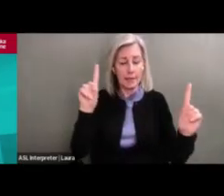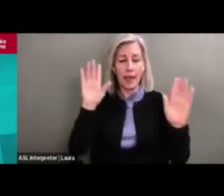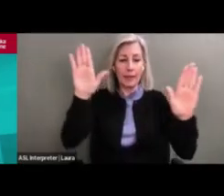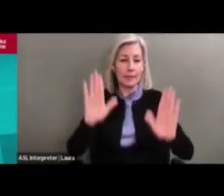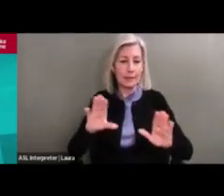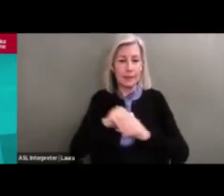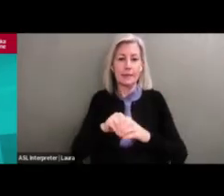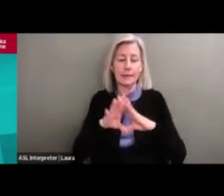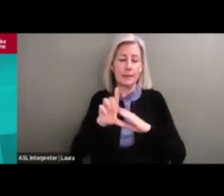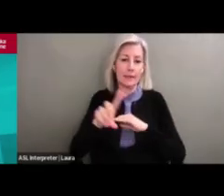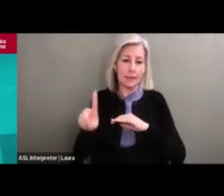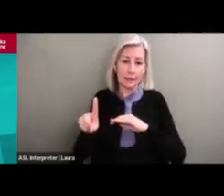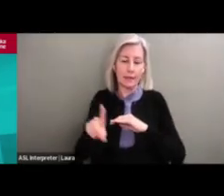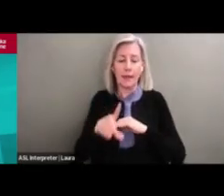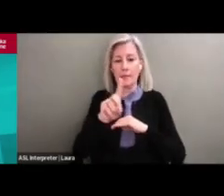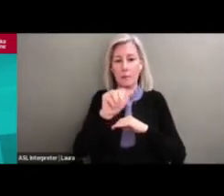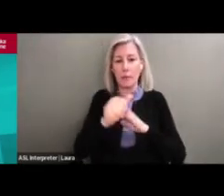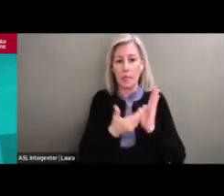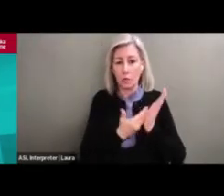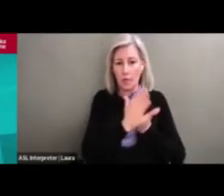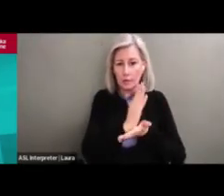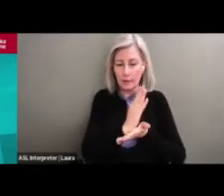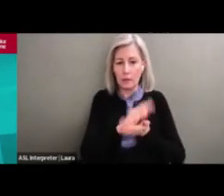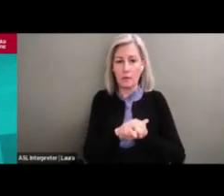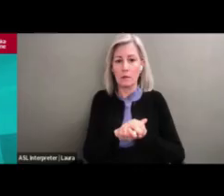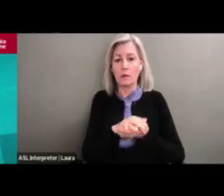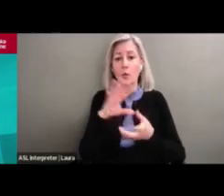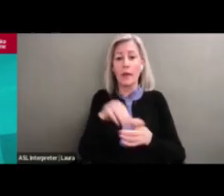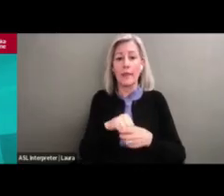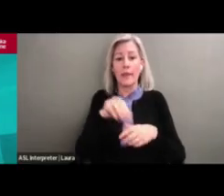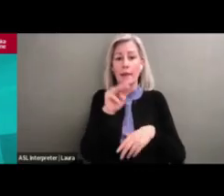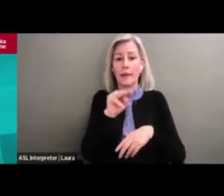independent living programs, there's the Council on disabilities,